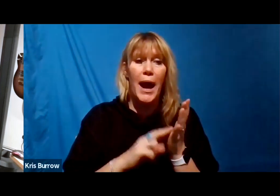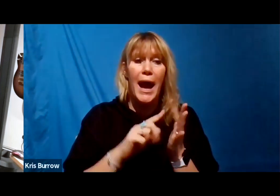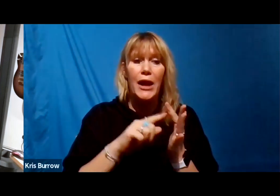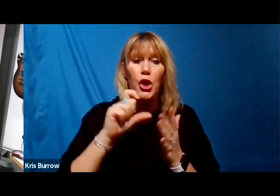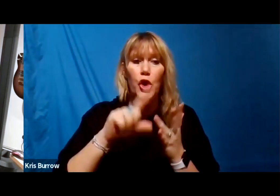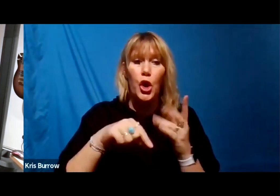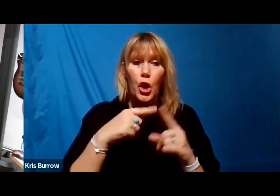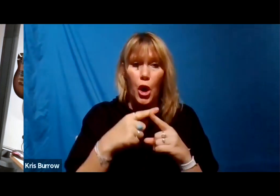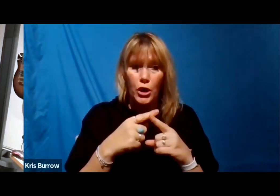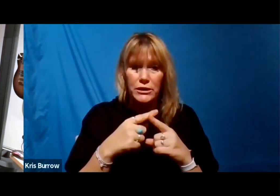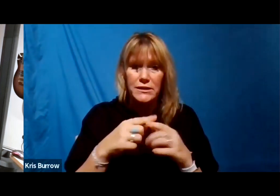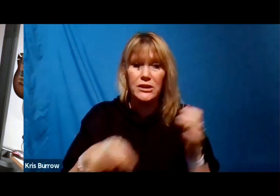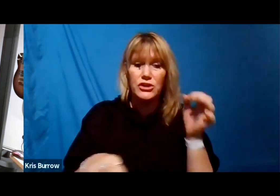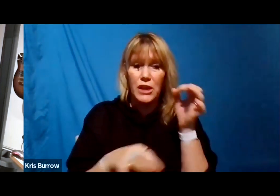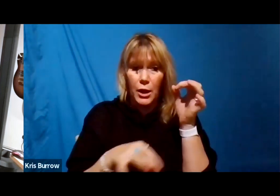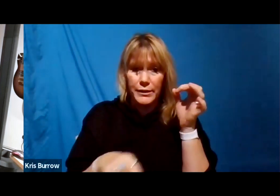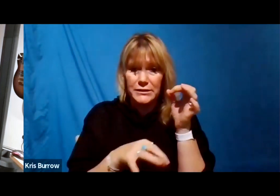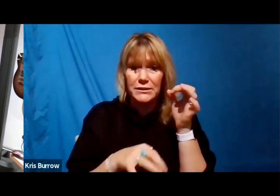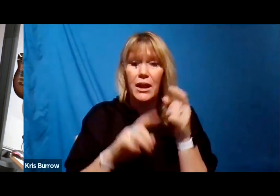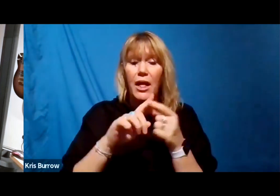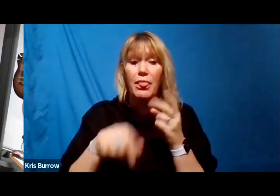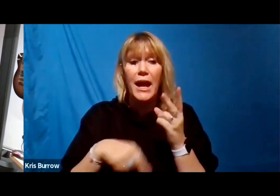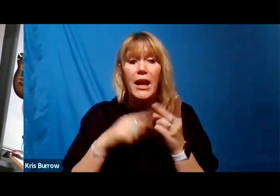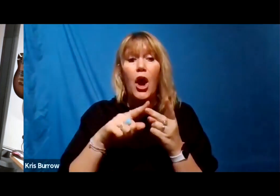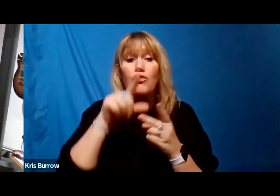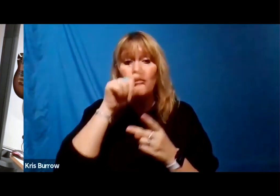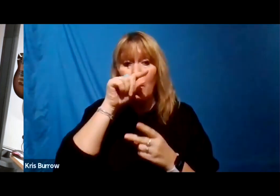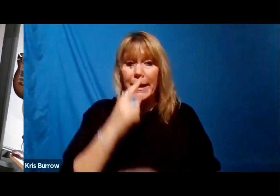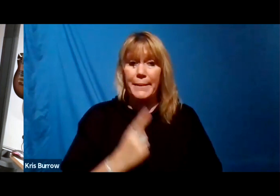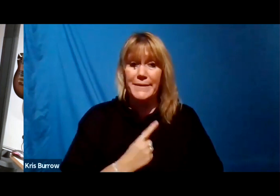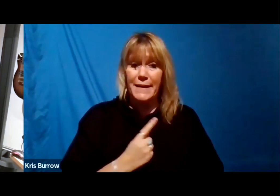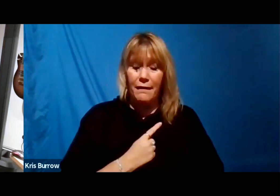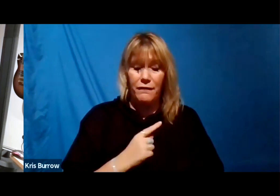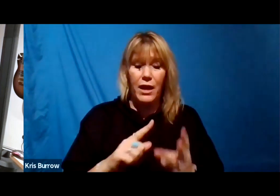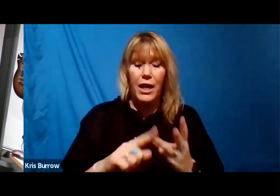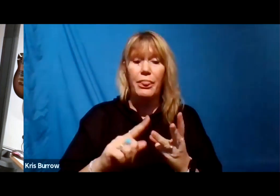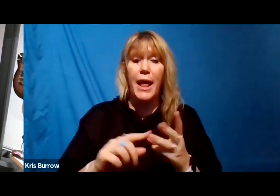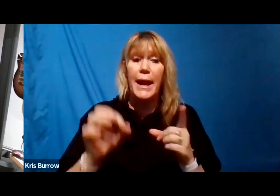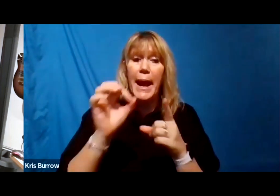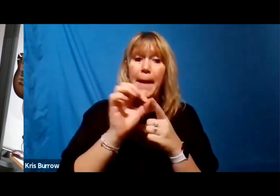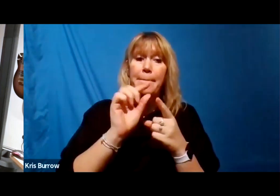will again get some of me then you will get Penny Pepper and to close certainly